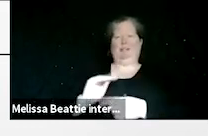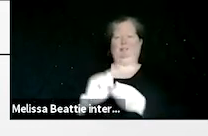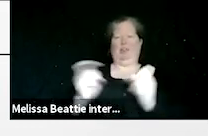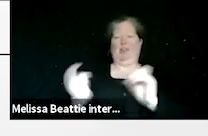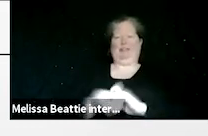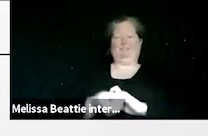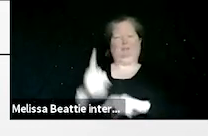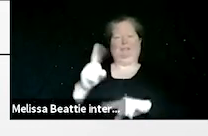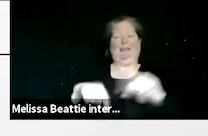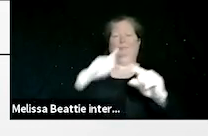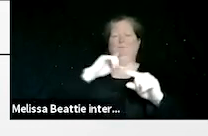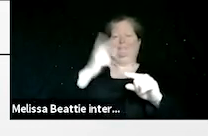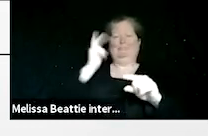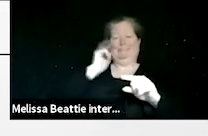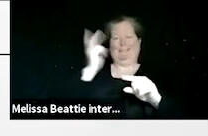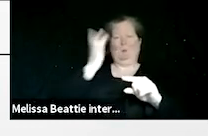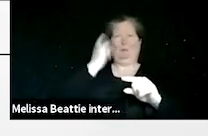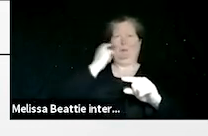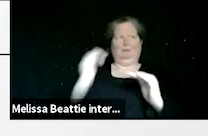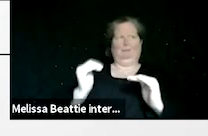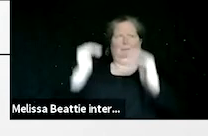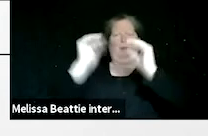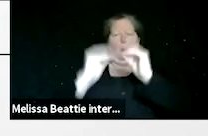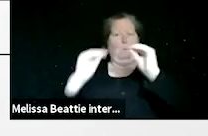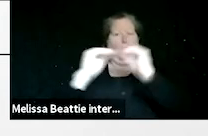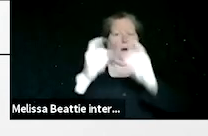it was really kind of hard to get it up much higher. But it was also very